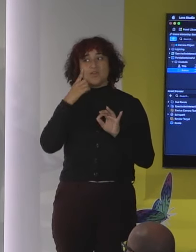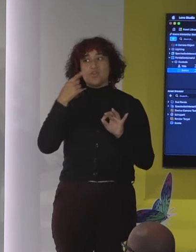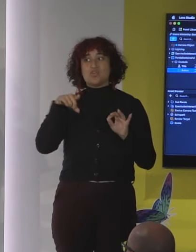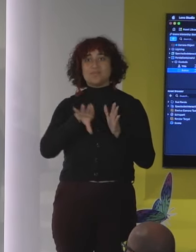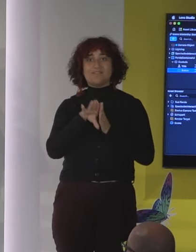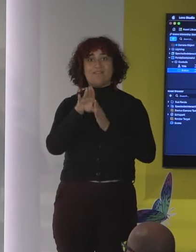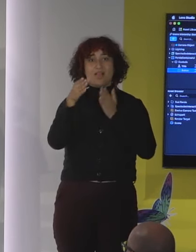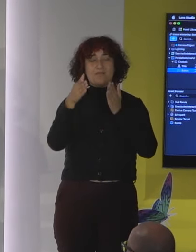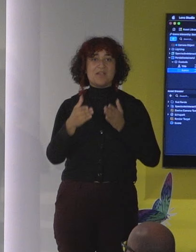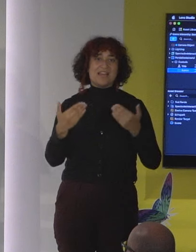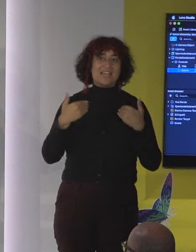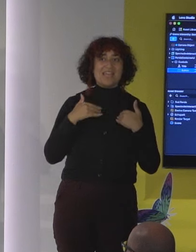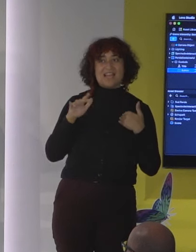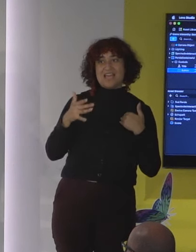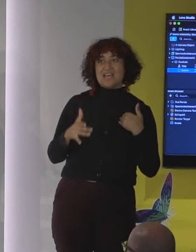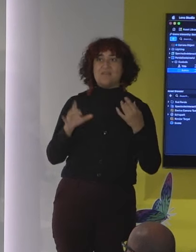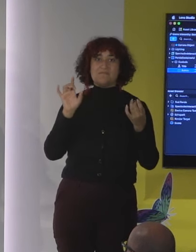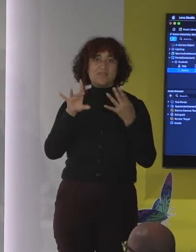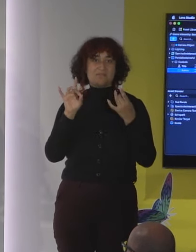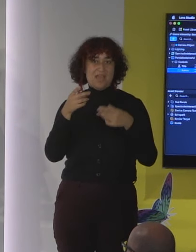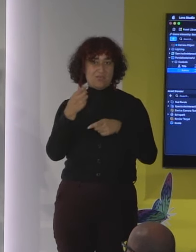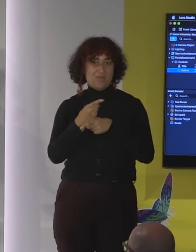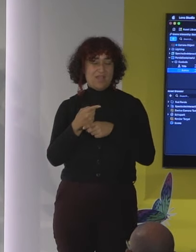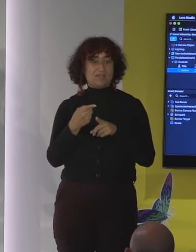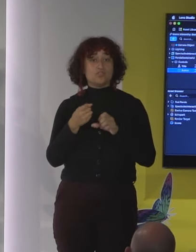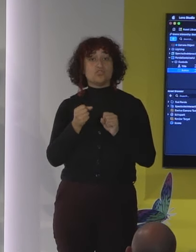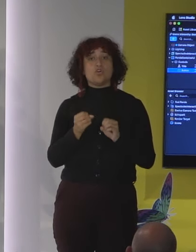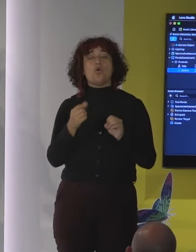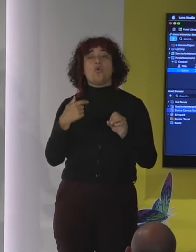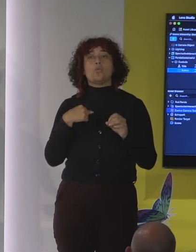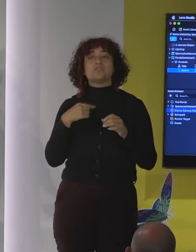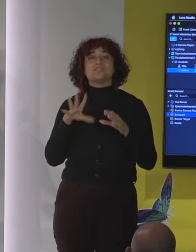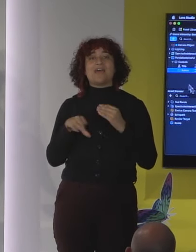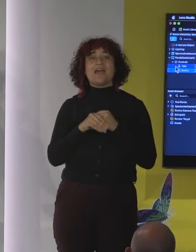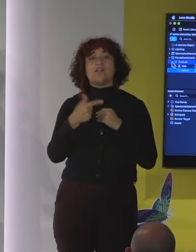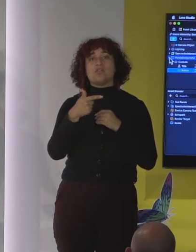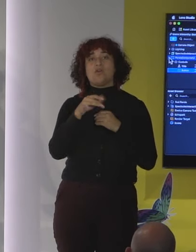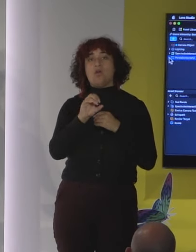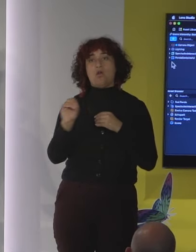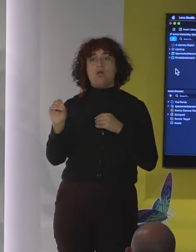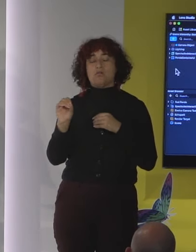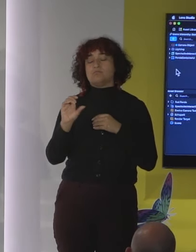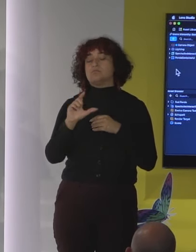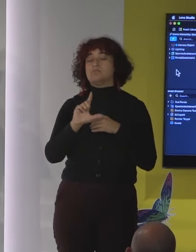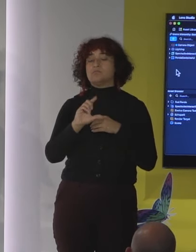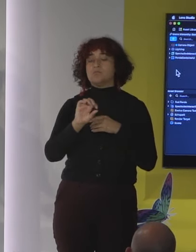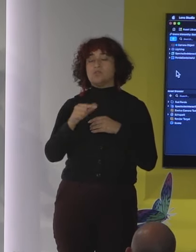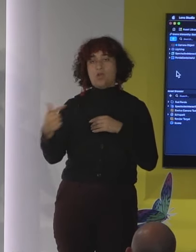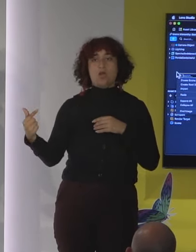to get some sort of programmatic feedback. So, let's just print a log in order to validate that we're doing something.